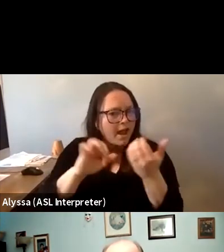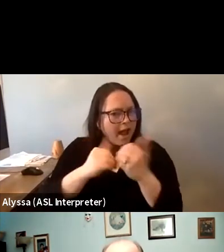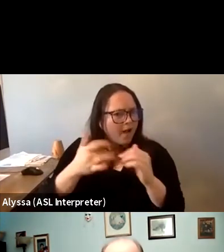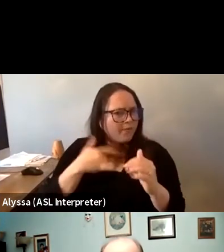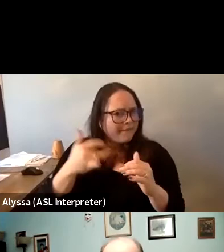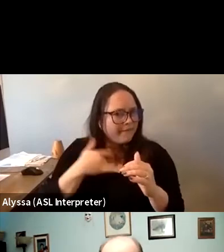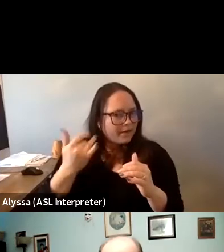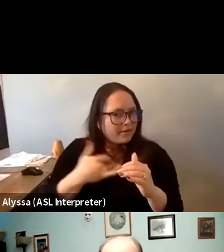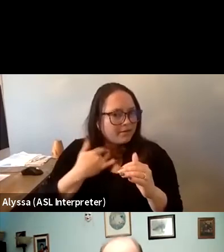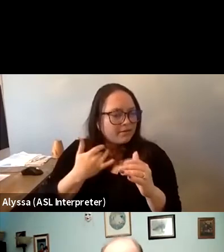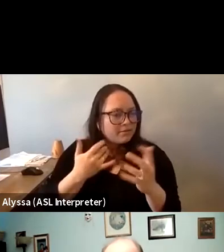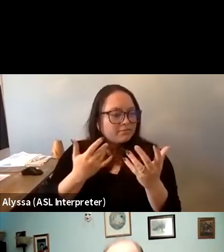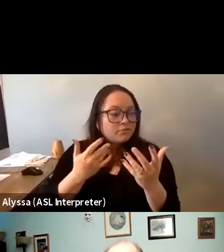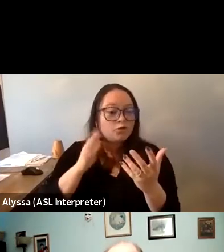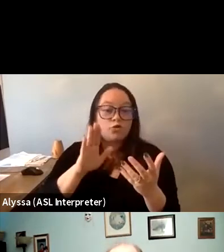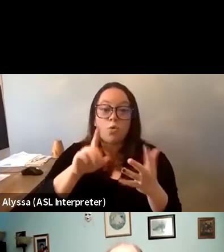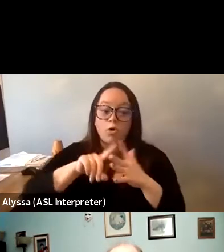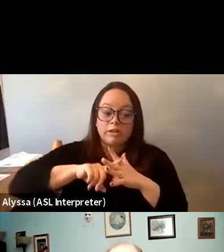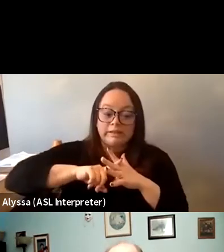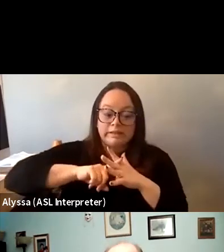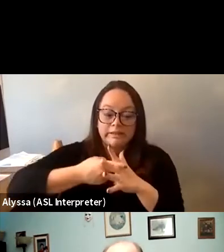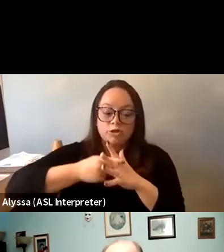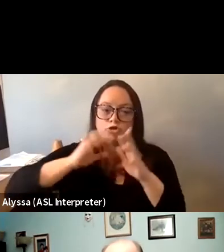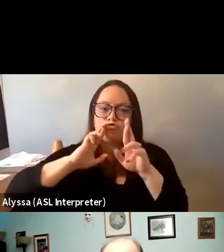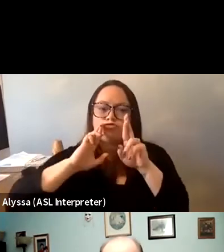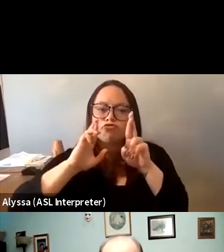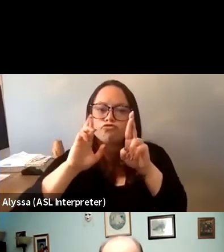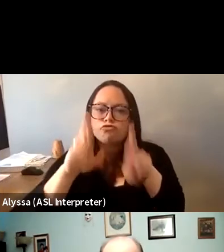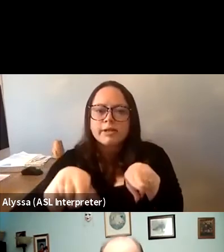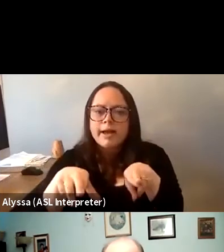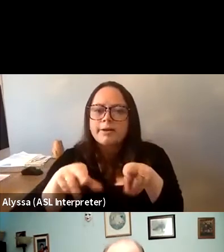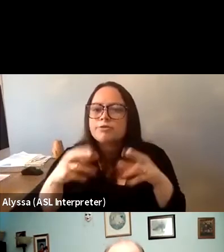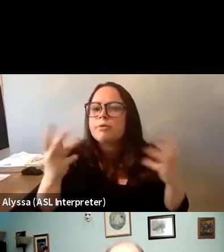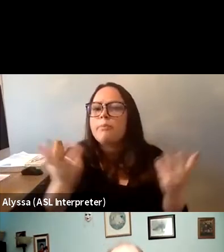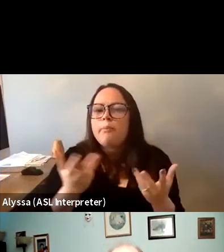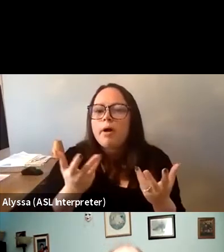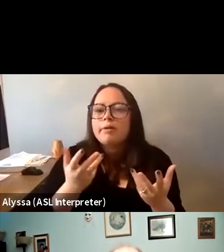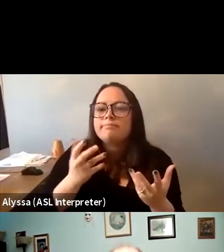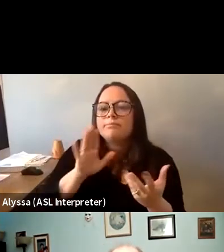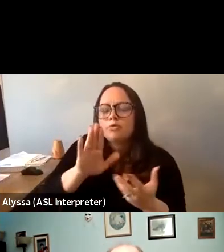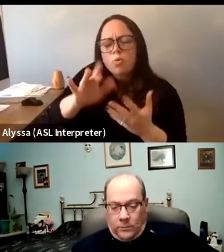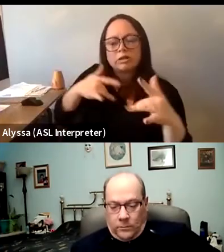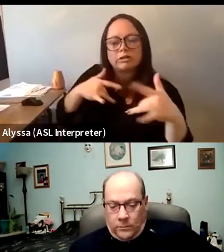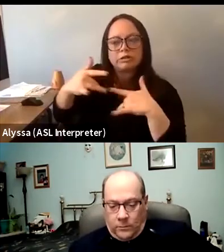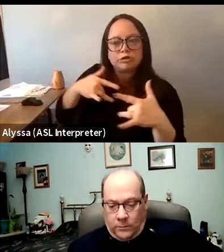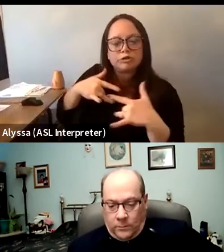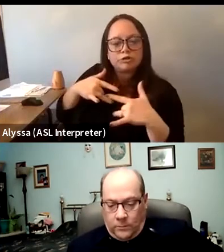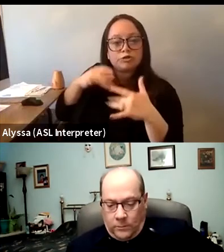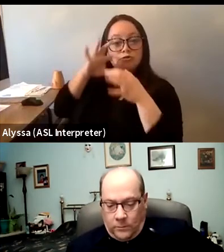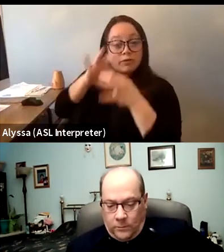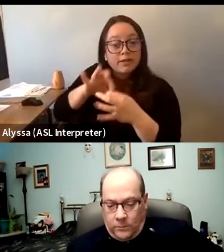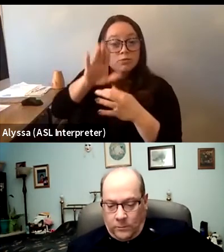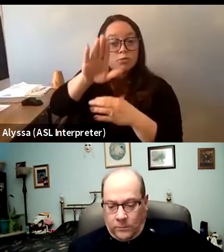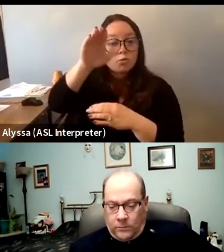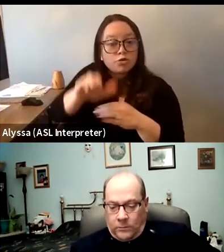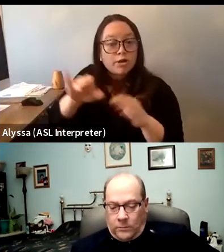of your initial reactions? What were some of your concerns related to your child's identity? After you found out